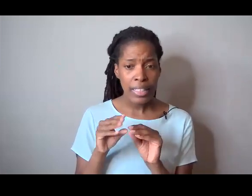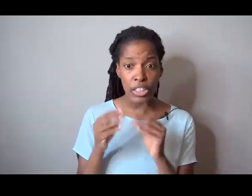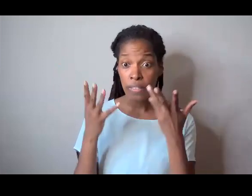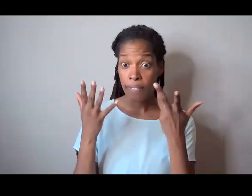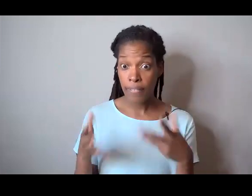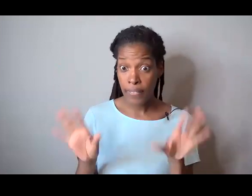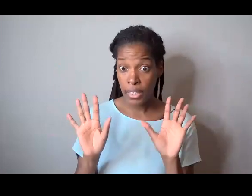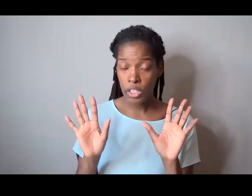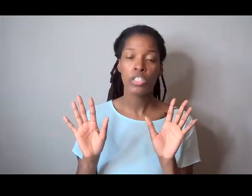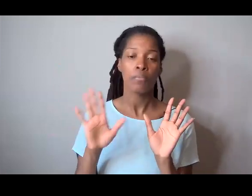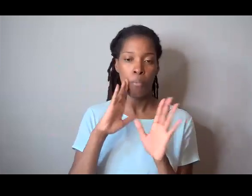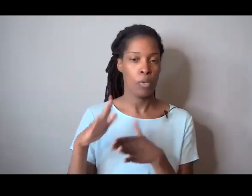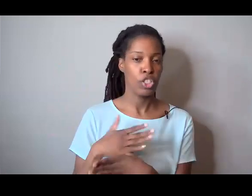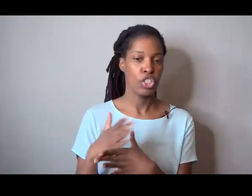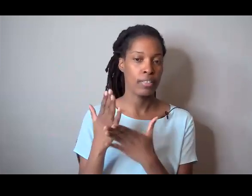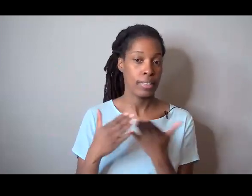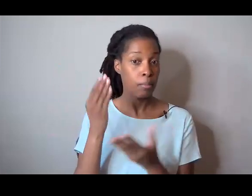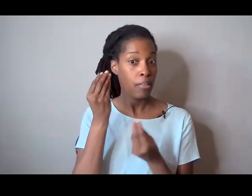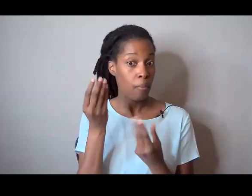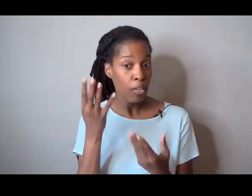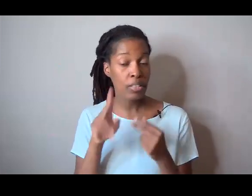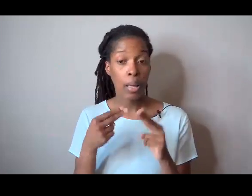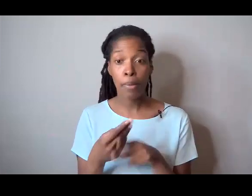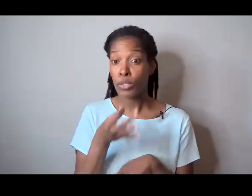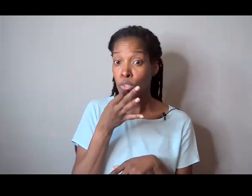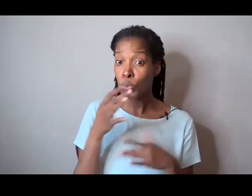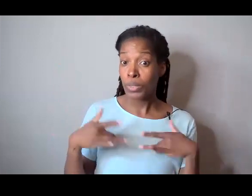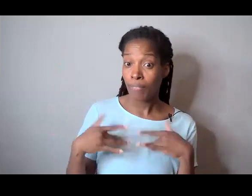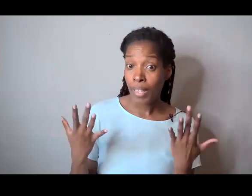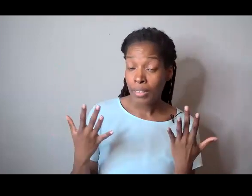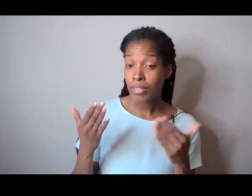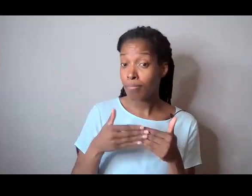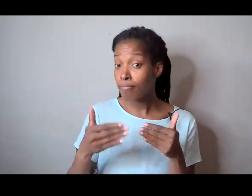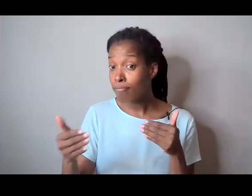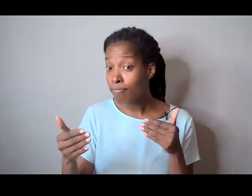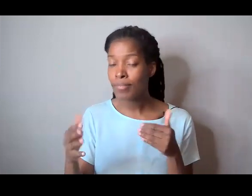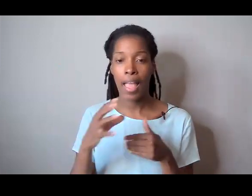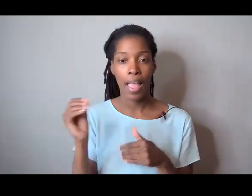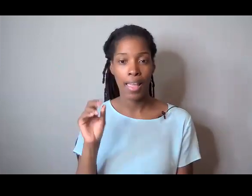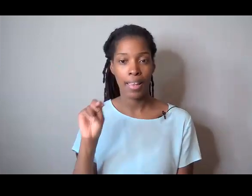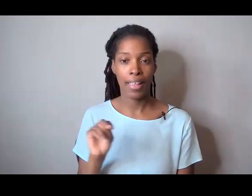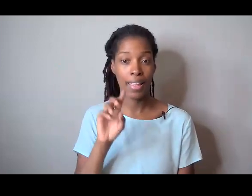information with you about upcoming events and the National Disability Institute team